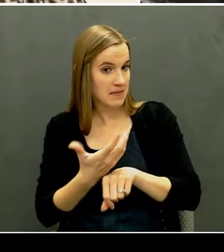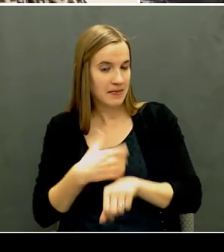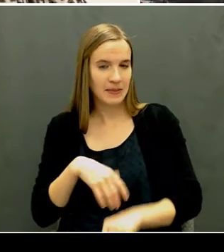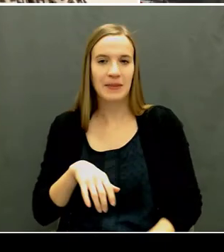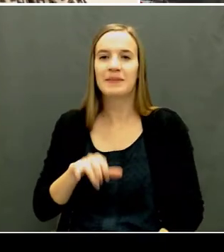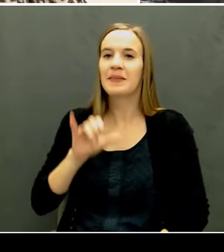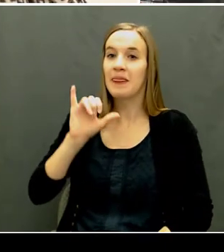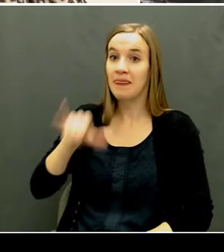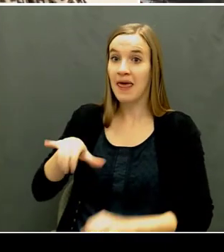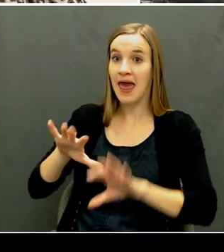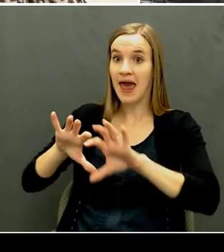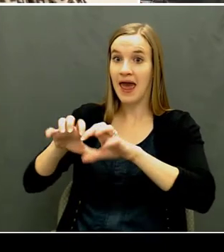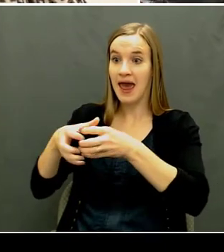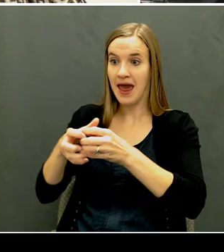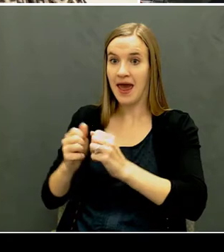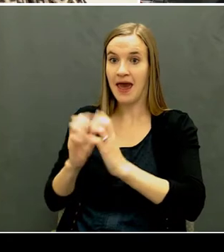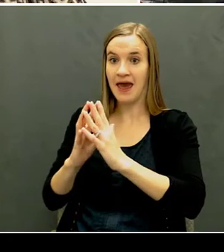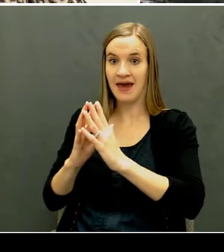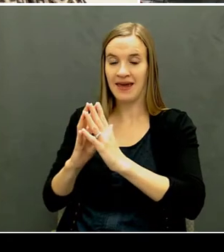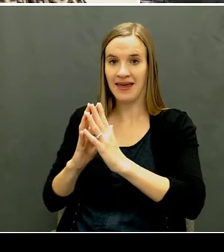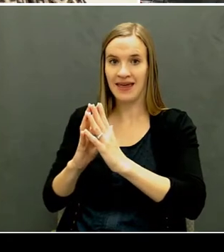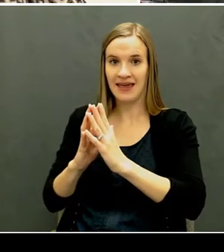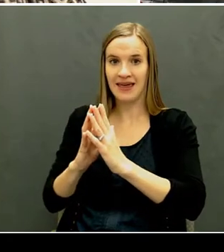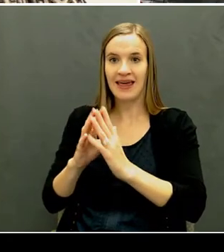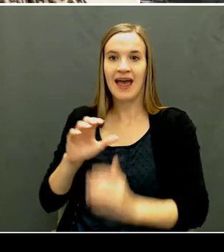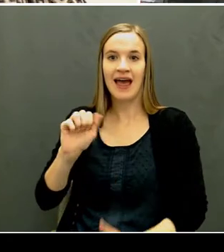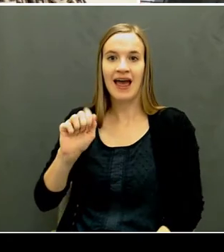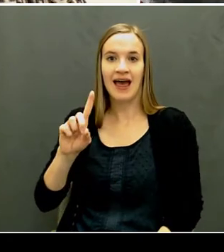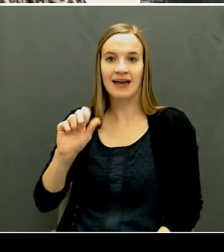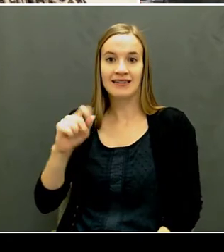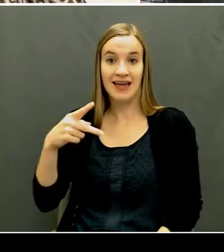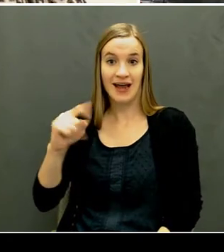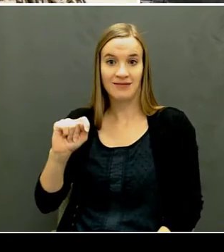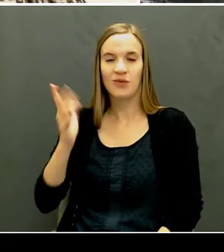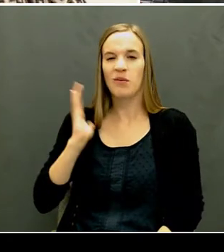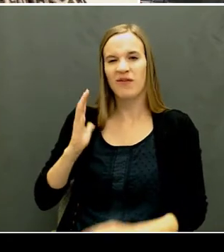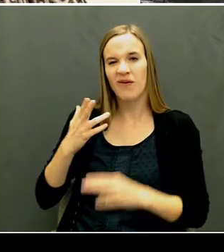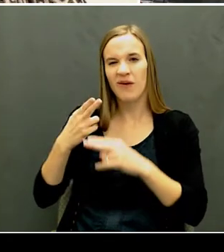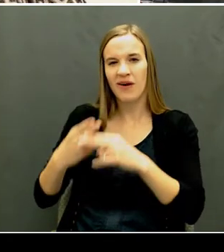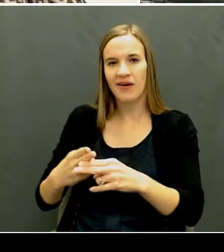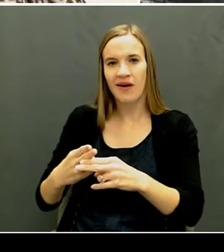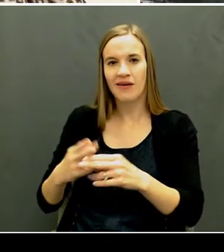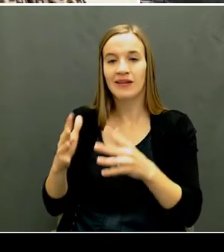uh, America. Well, at that time, it's called American disabled, public transit. Right, it